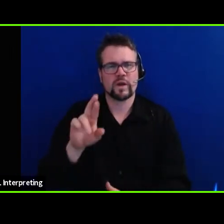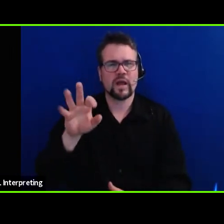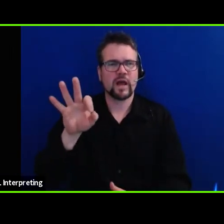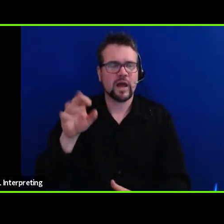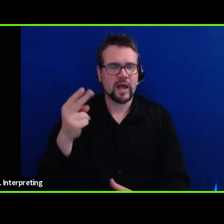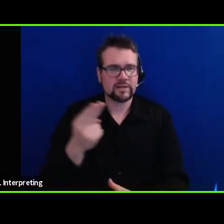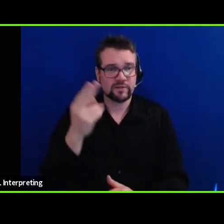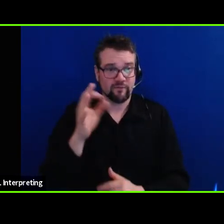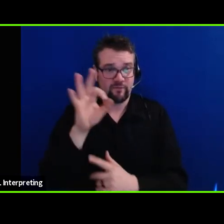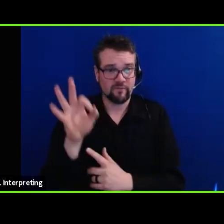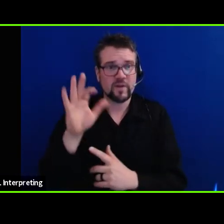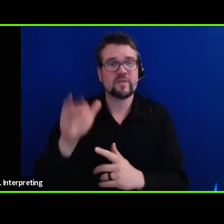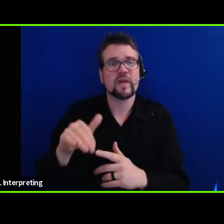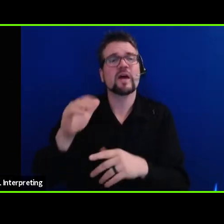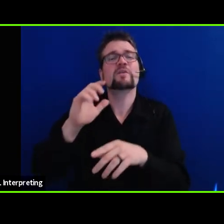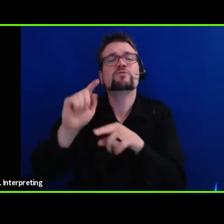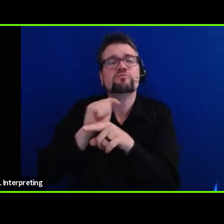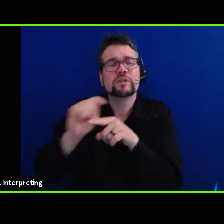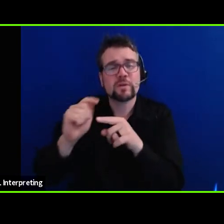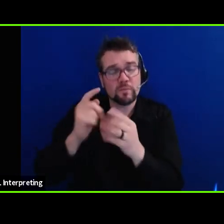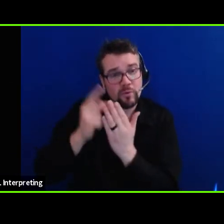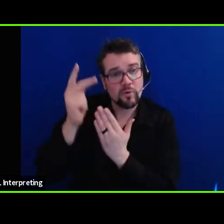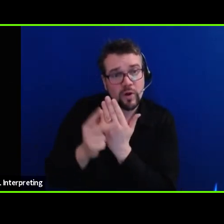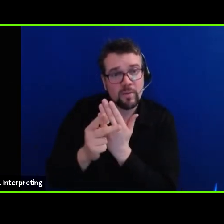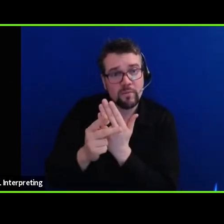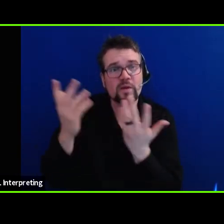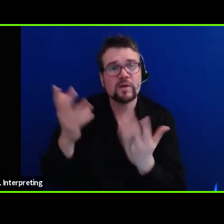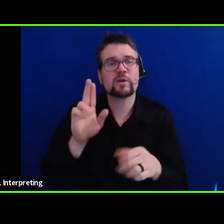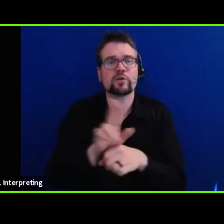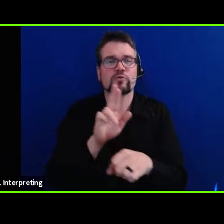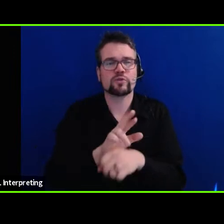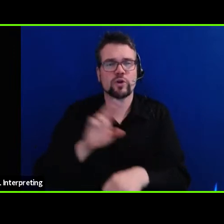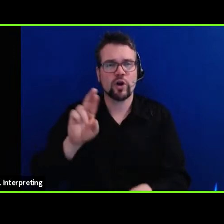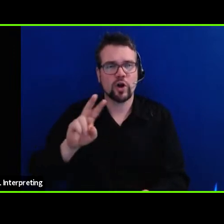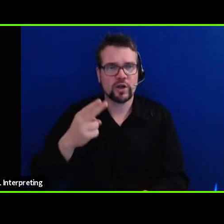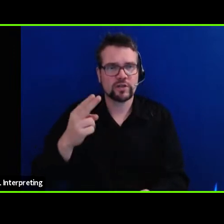PROGRAM TRAINS PROFESSIONALS TO USE RHF-AC METHODOLOGY TO